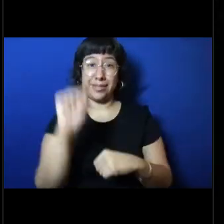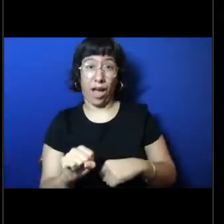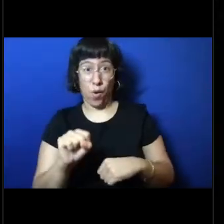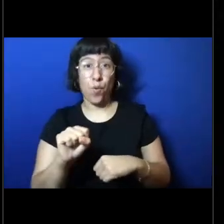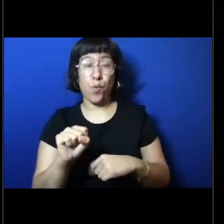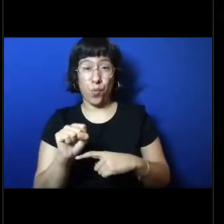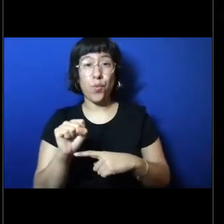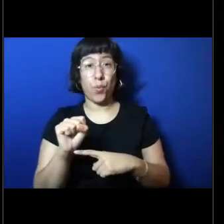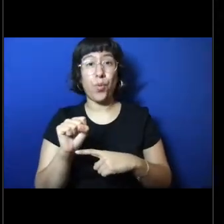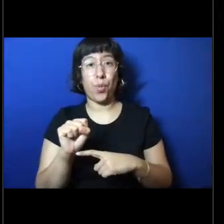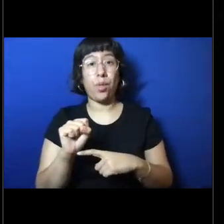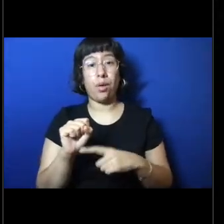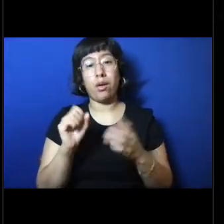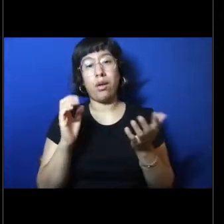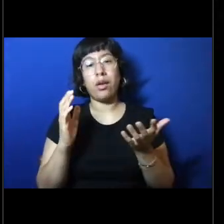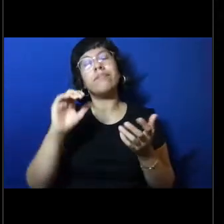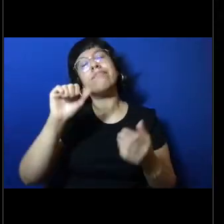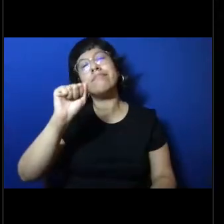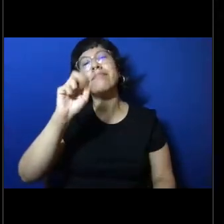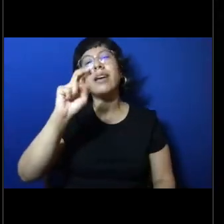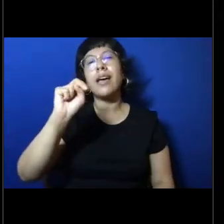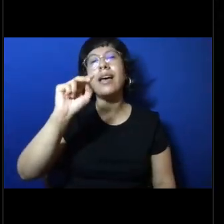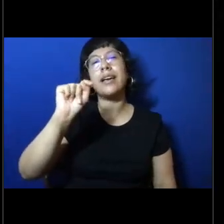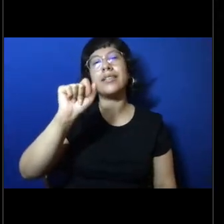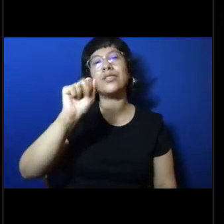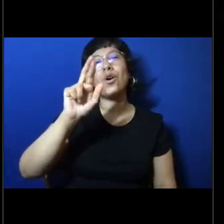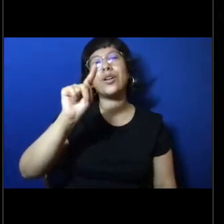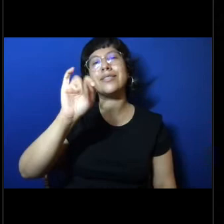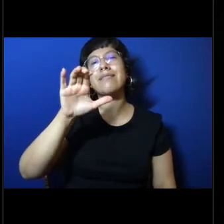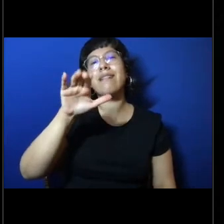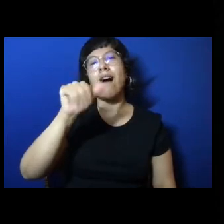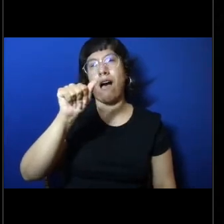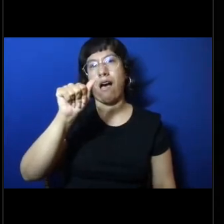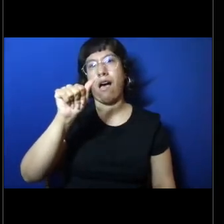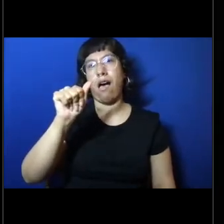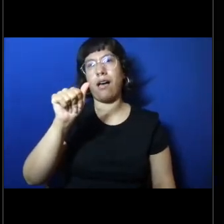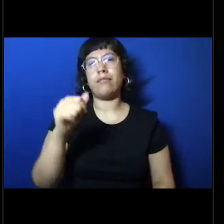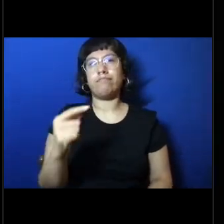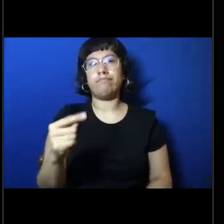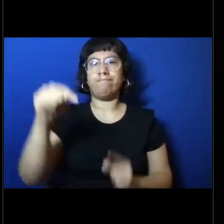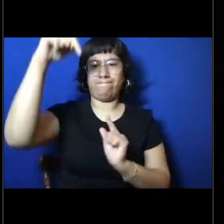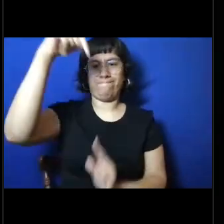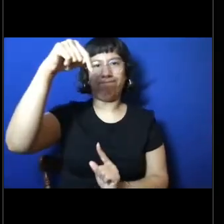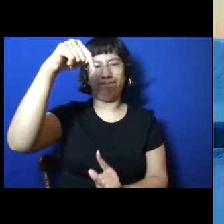And it's two pretty, pretty tough places to survive, not to survive,